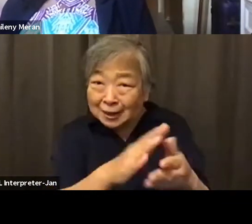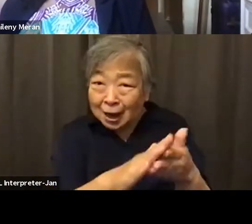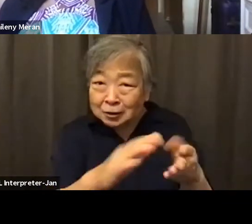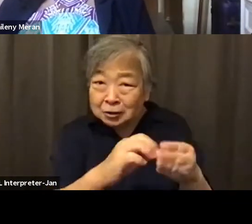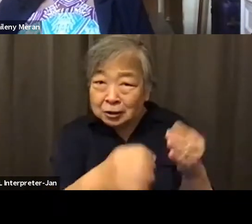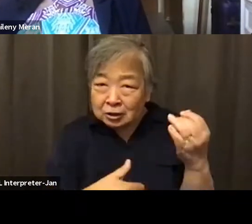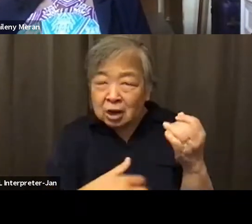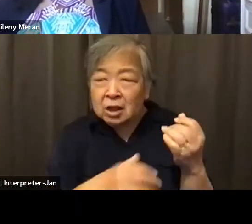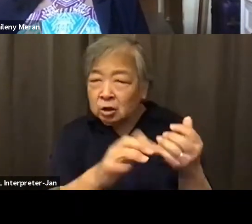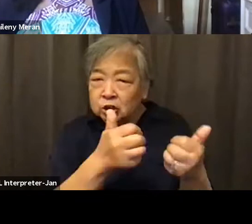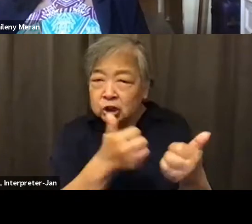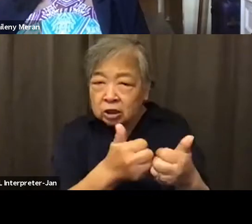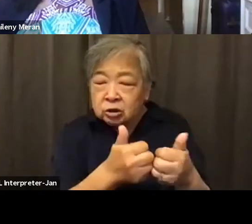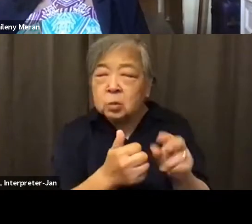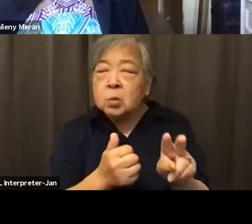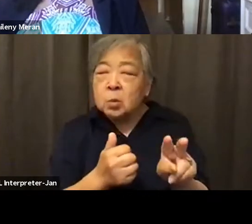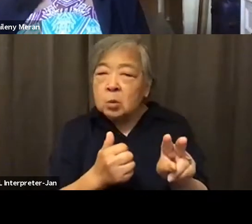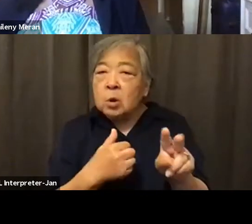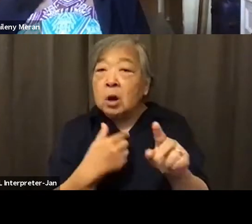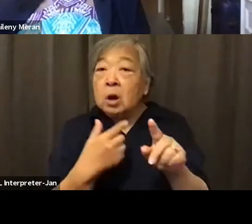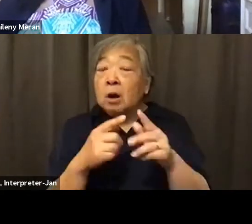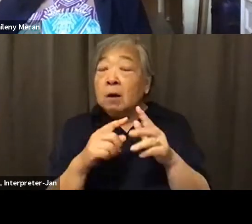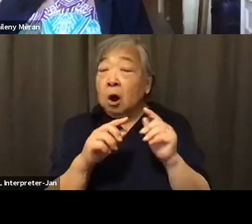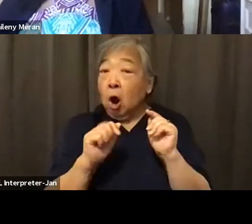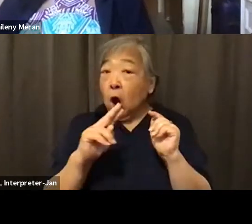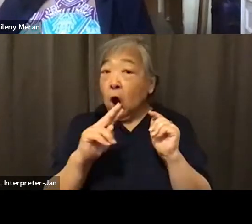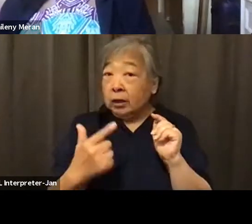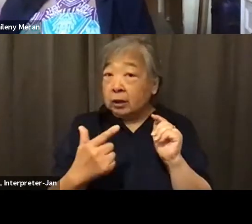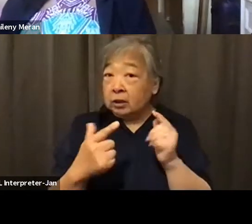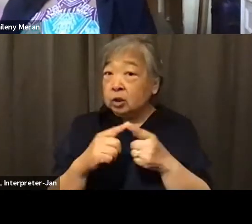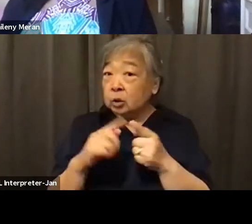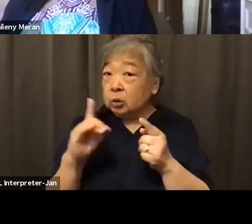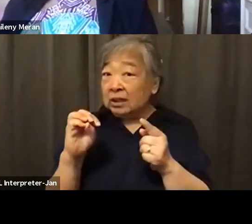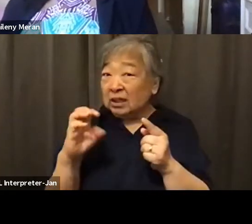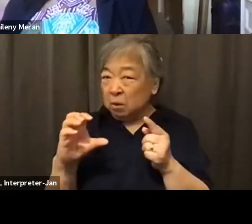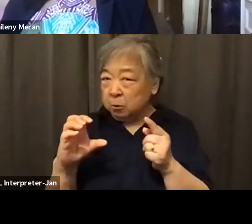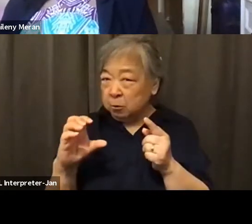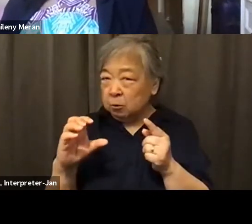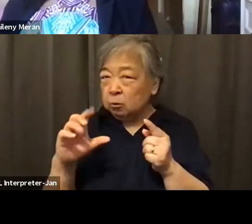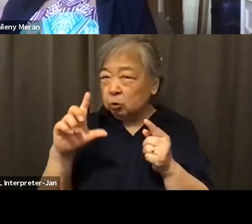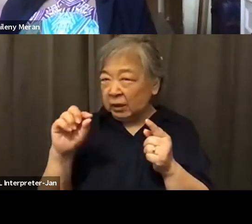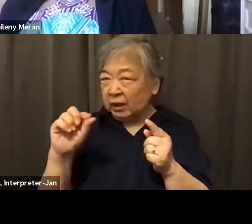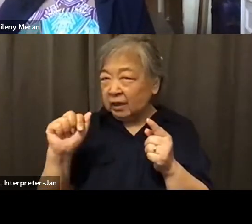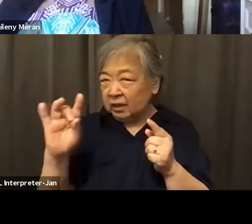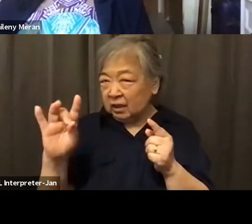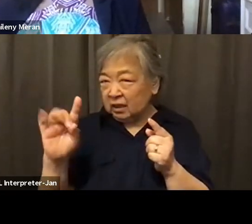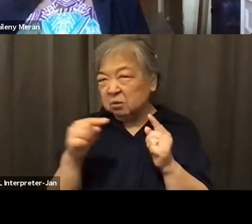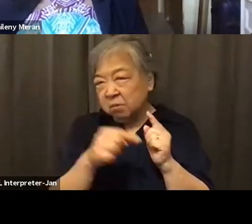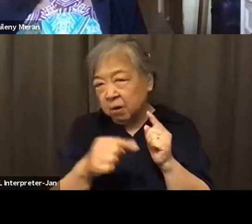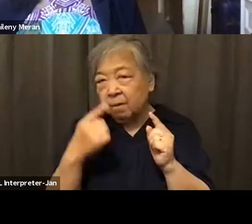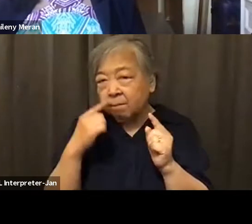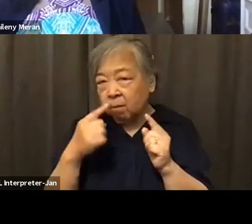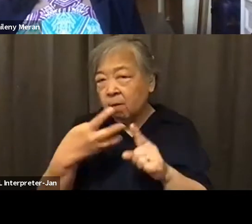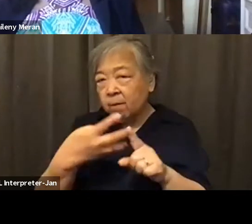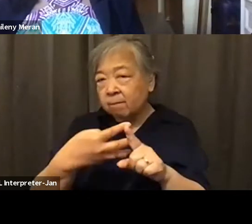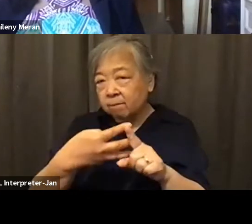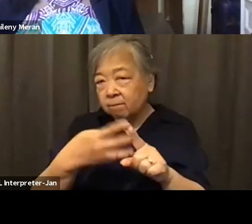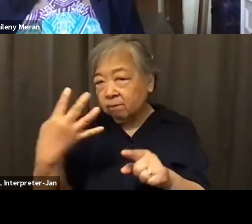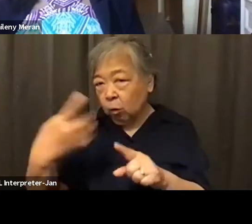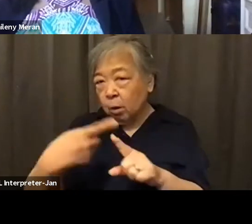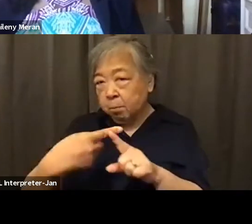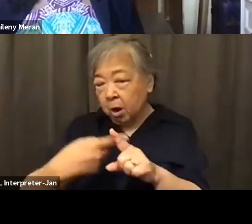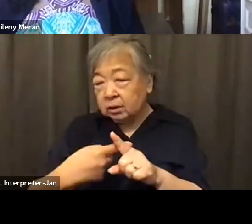I was there from August to December of 2018, so four months, and to fund my study abroad